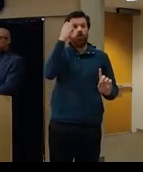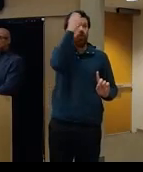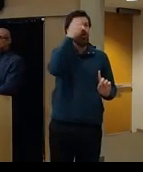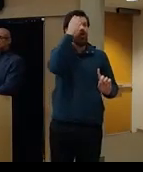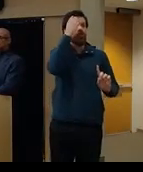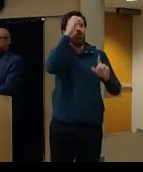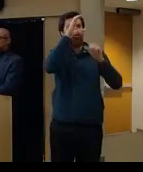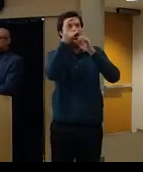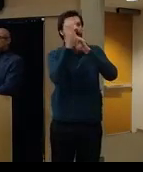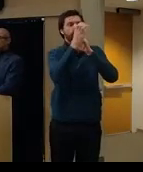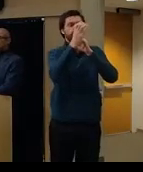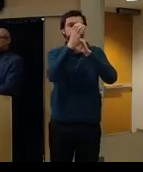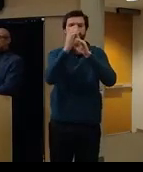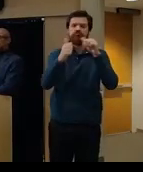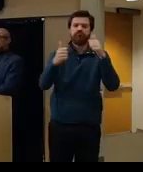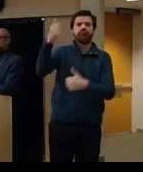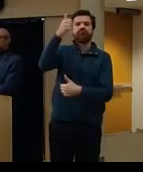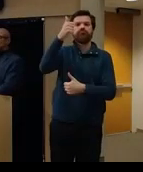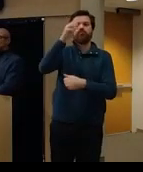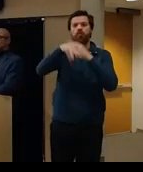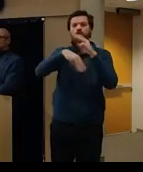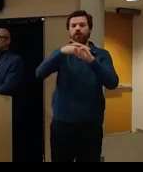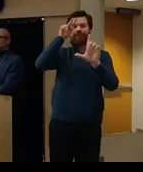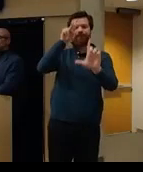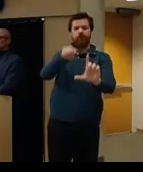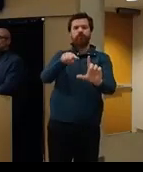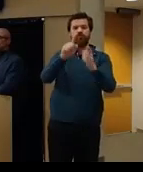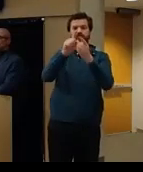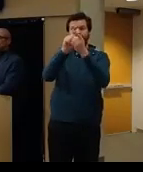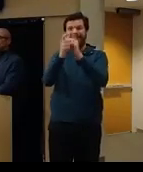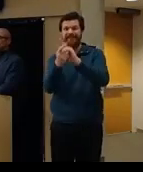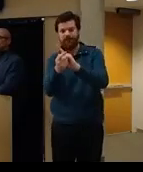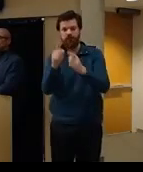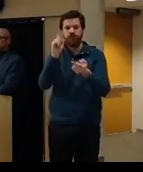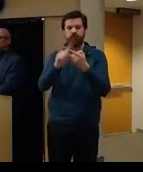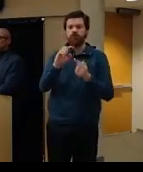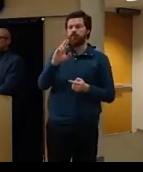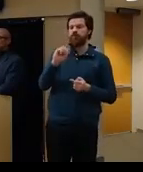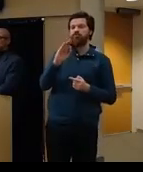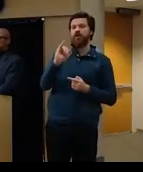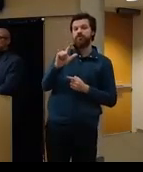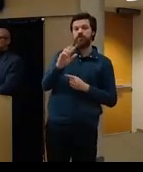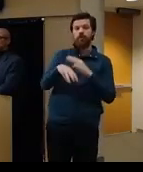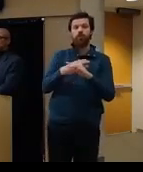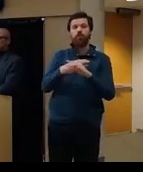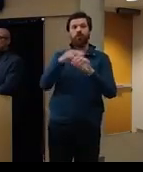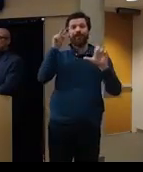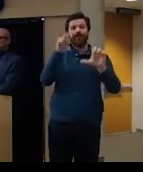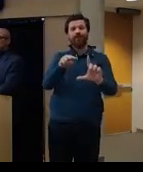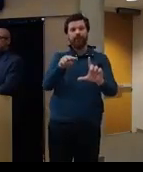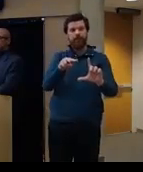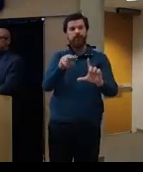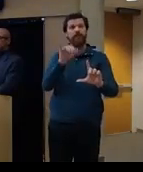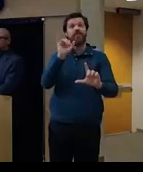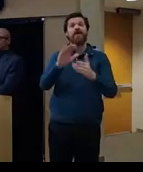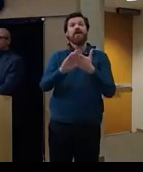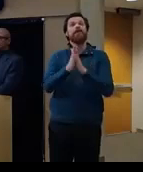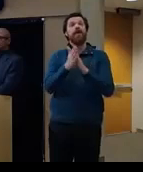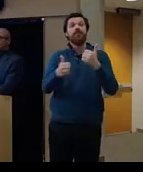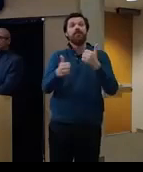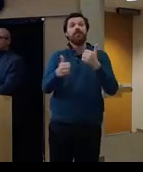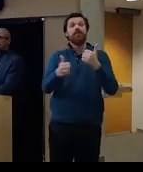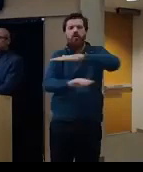worldview translated into a racialized worldview was becoming the preeminent underlying Paradigm